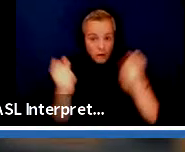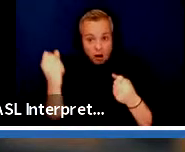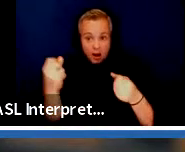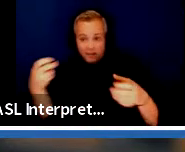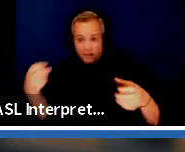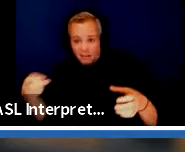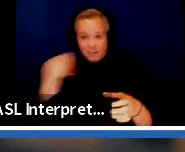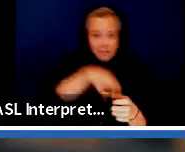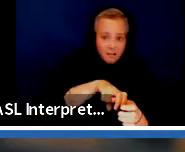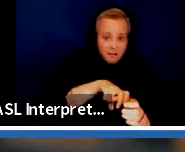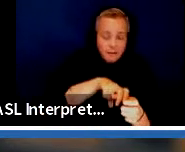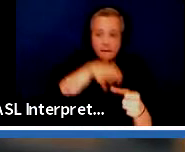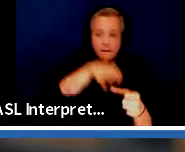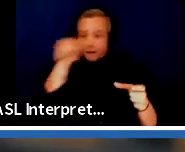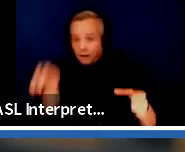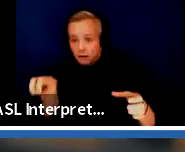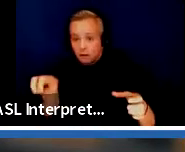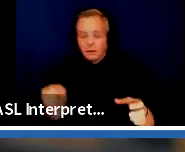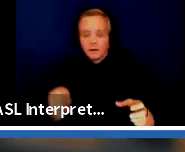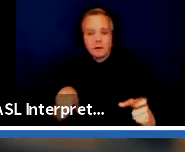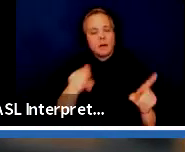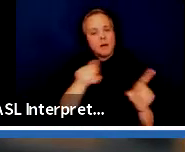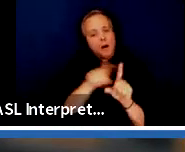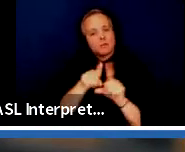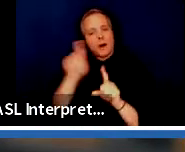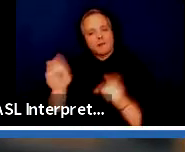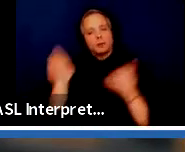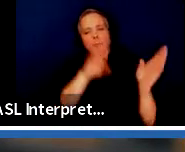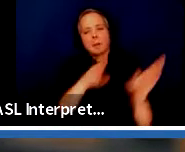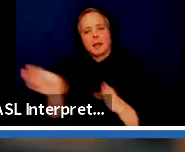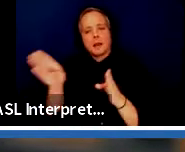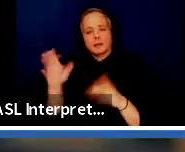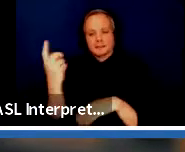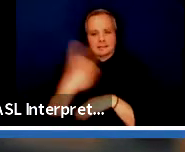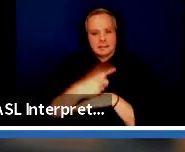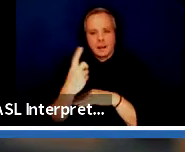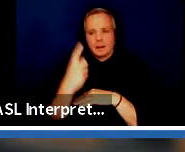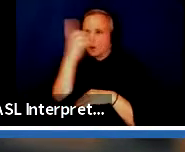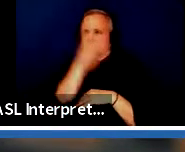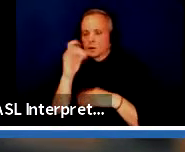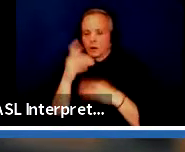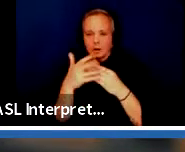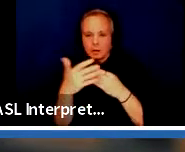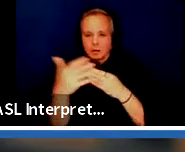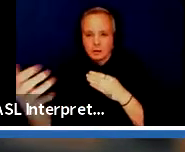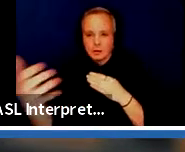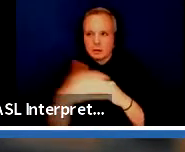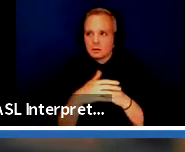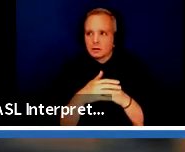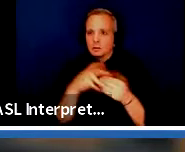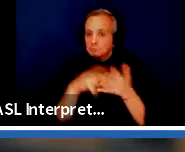ON TOP OF HAVING TO ALWAYS PLAN OUT MY DAY, I HAVE TO MAKE SURE I CAN GET INTO WHEREVER I'M GOING.